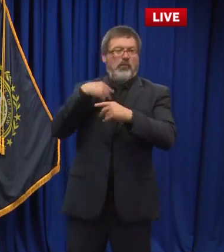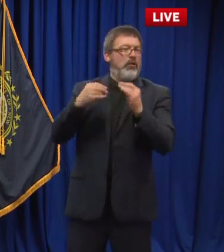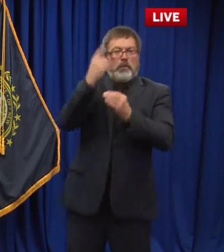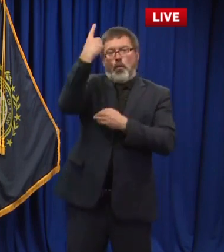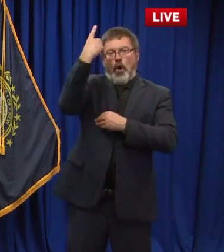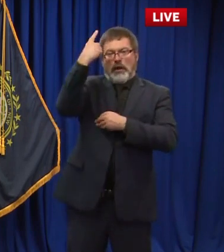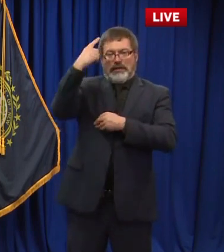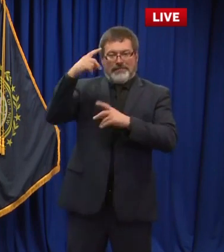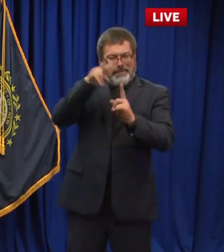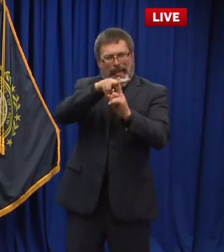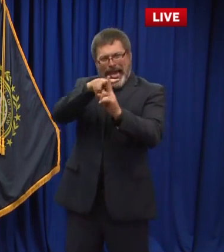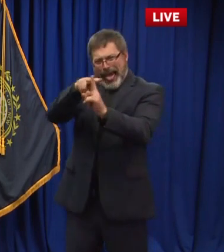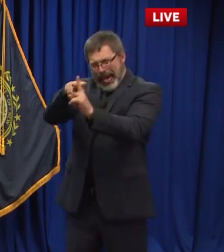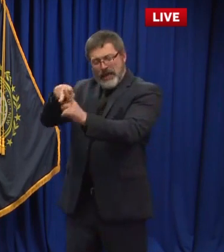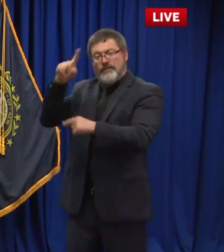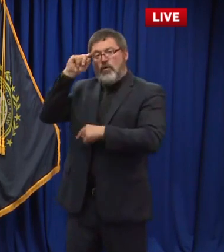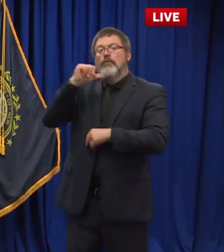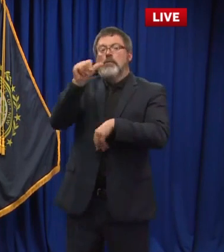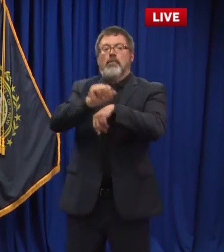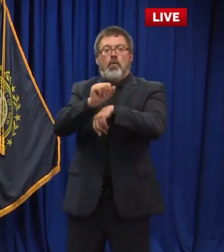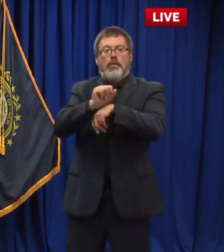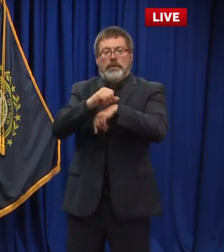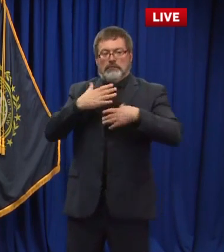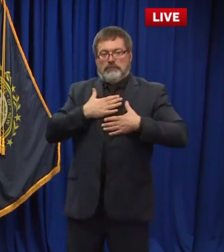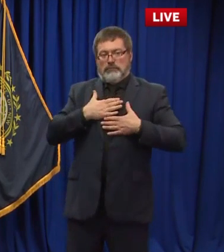NOW THINGS ARE FLEXING OPEN, AND THAT IS POSITIVE.